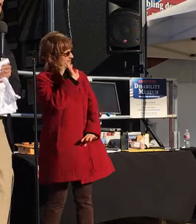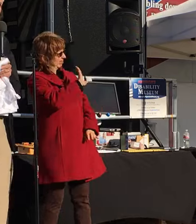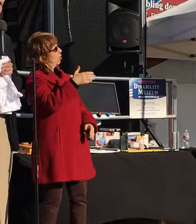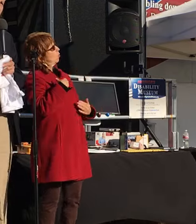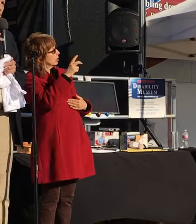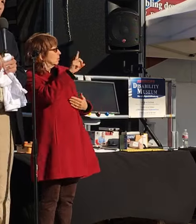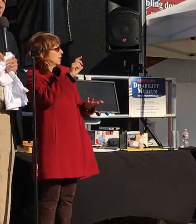are disabled people and we want to have the same rights.